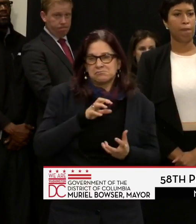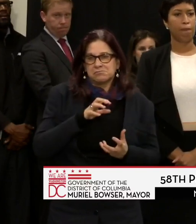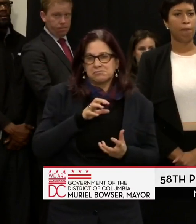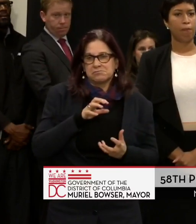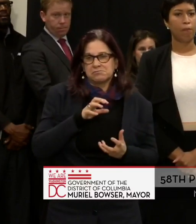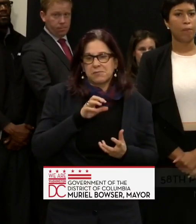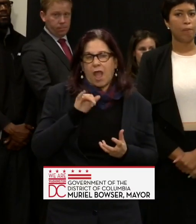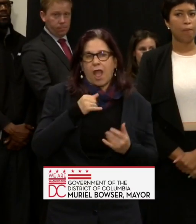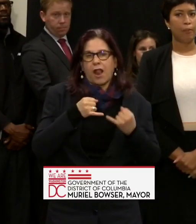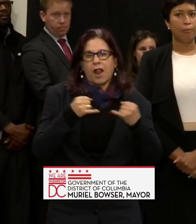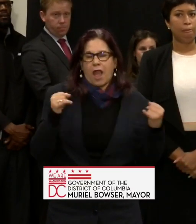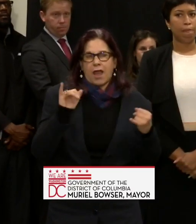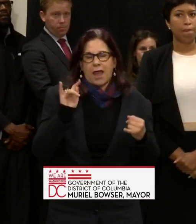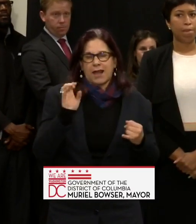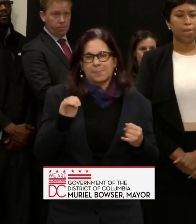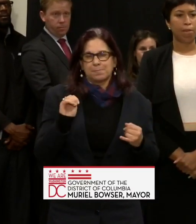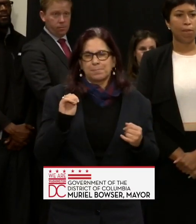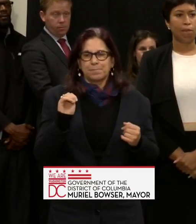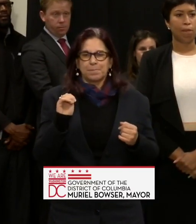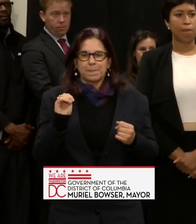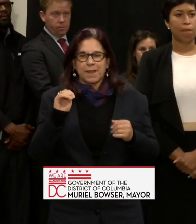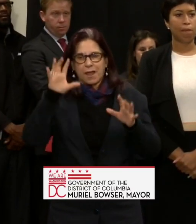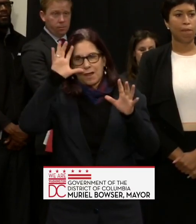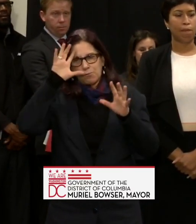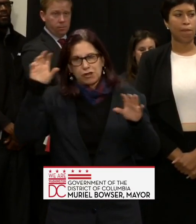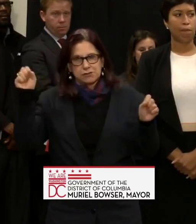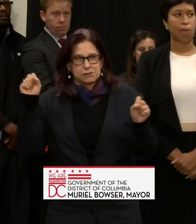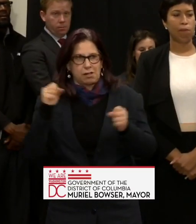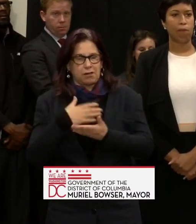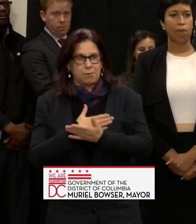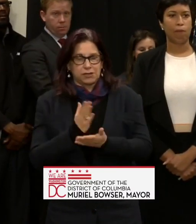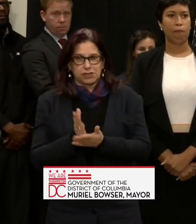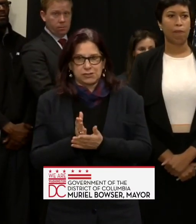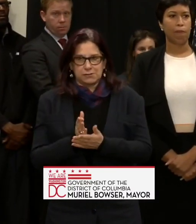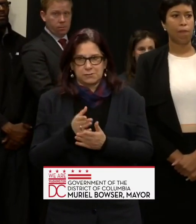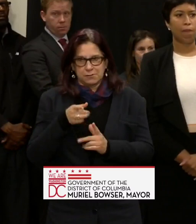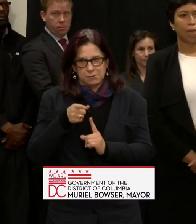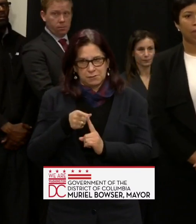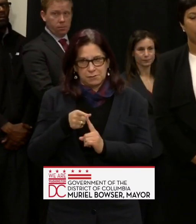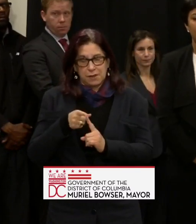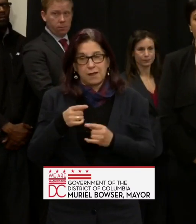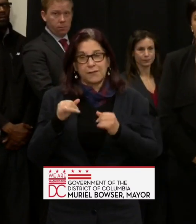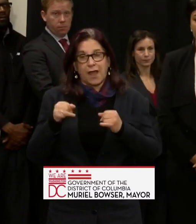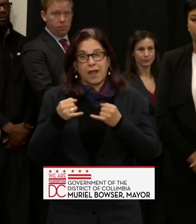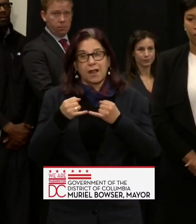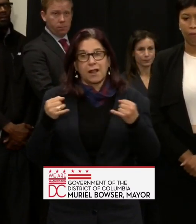TO DO THE INAUGURATION. IT WAS -- WE WERE THAT LINE ITEM DIDN'T COVER THE ENTIRE COSTS IN 2013 AND WE WENT BACK TO THE